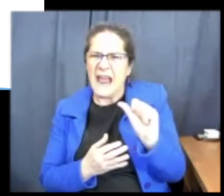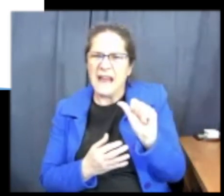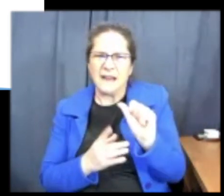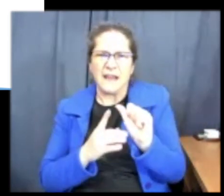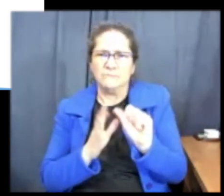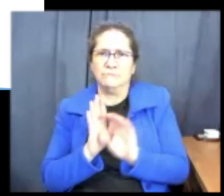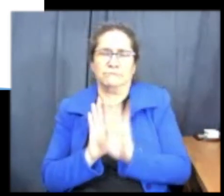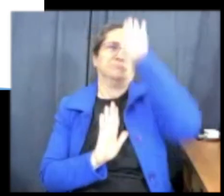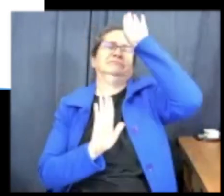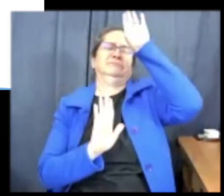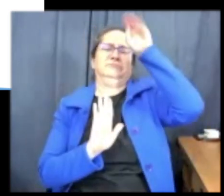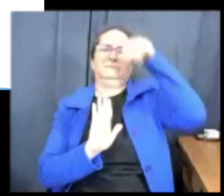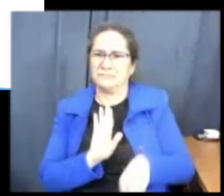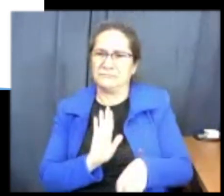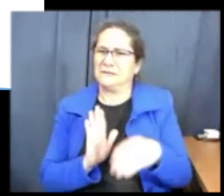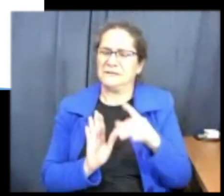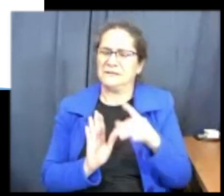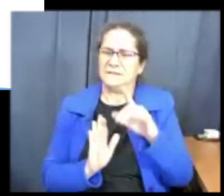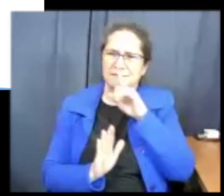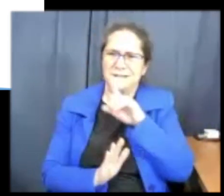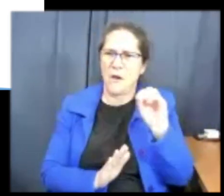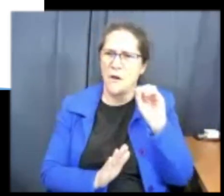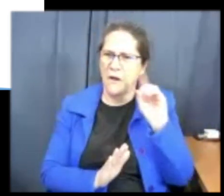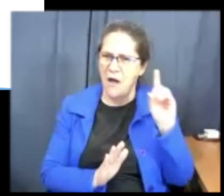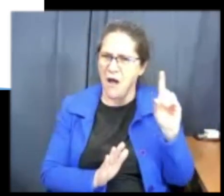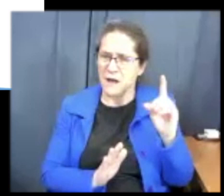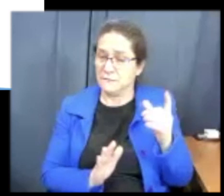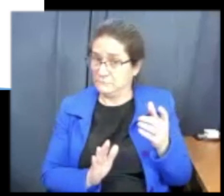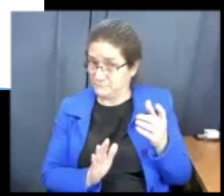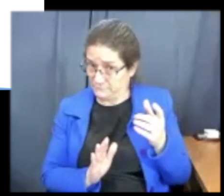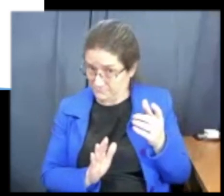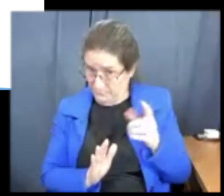And if we did, which indicator was it related to?